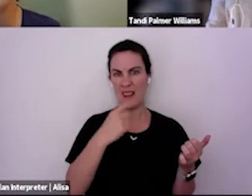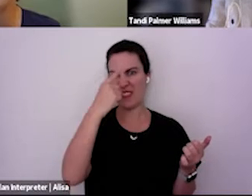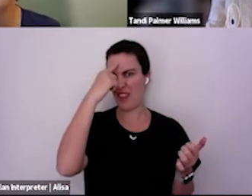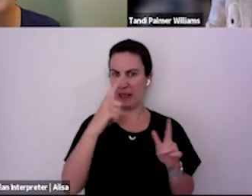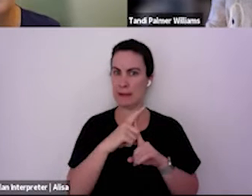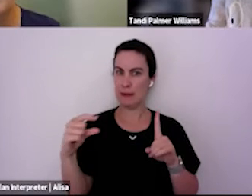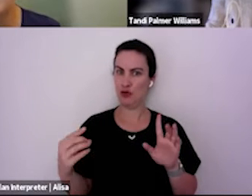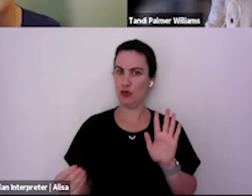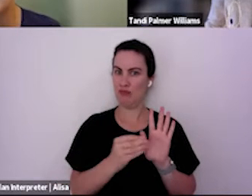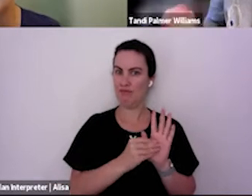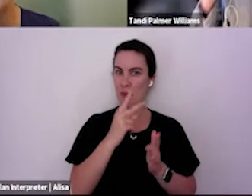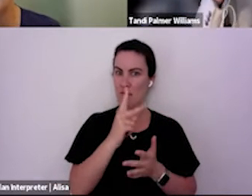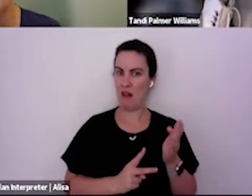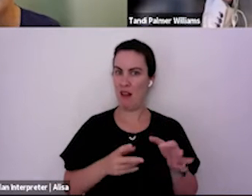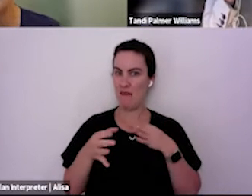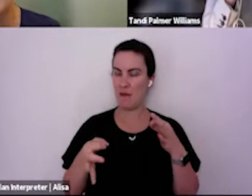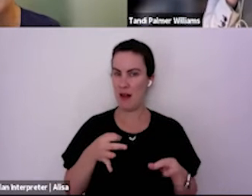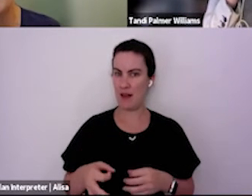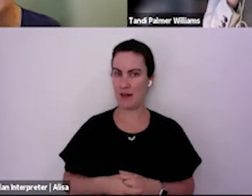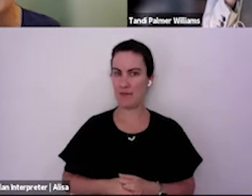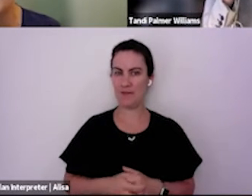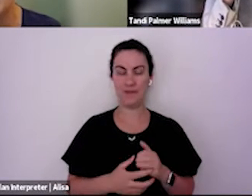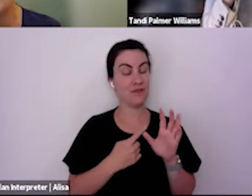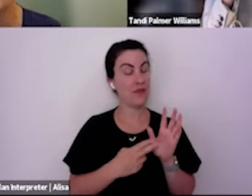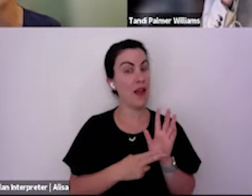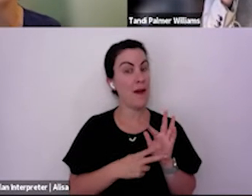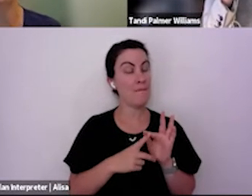Some of the feedback we've had has been extraordinary.